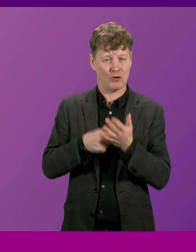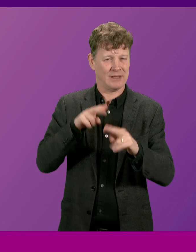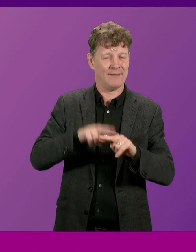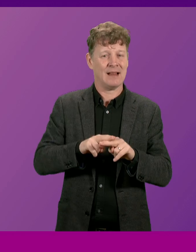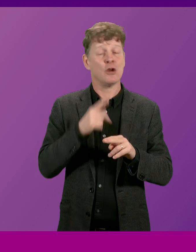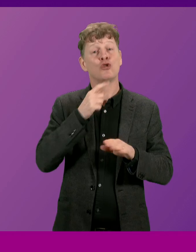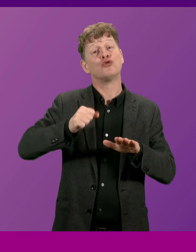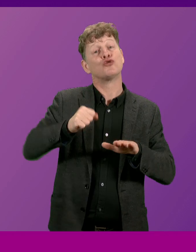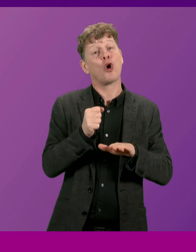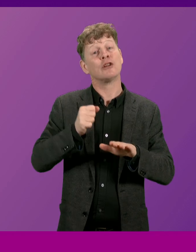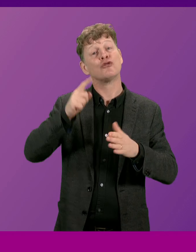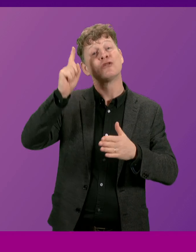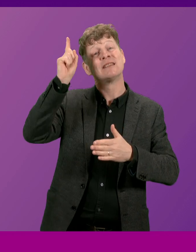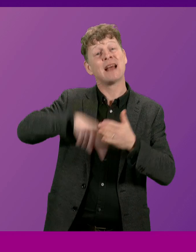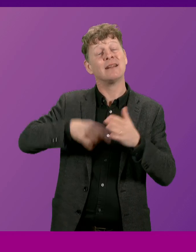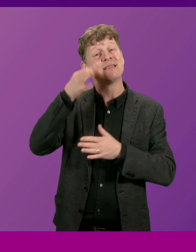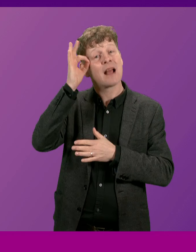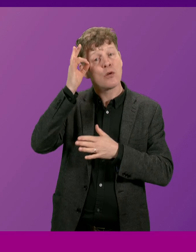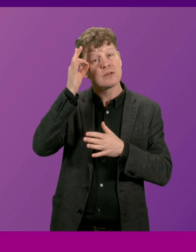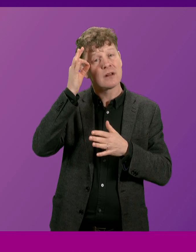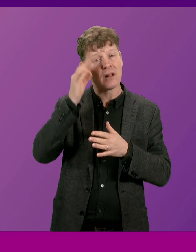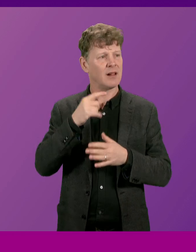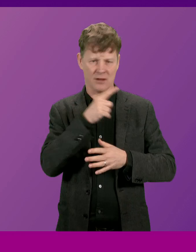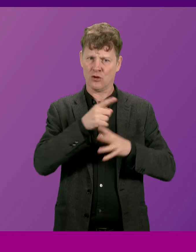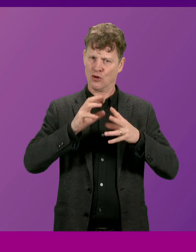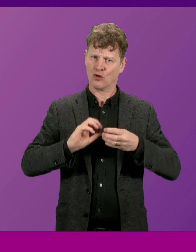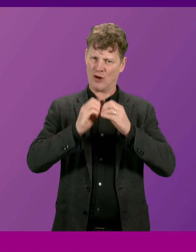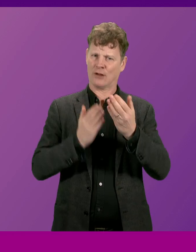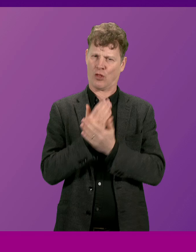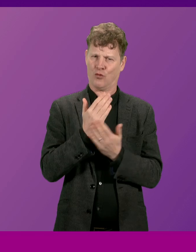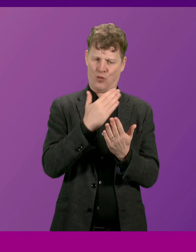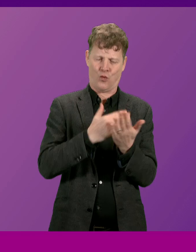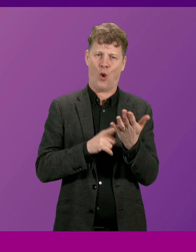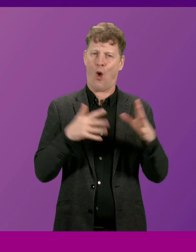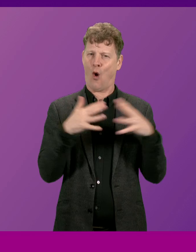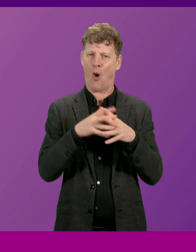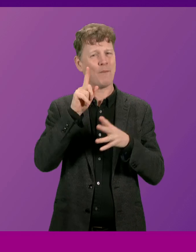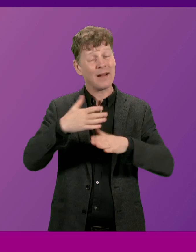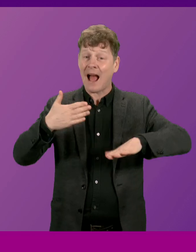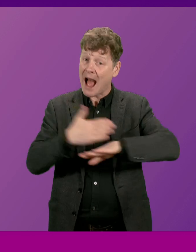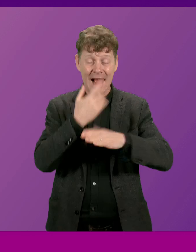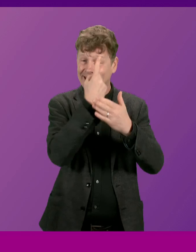Sentencing Council is a creation of statute, it acts independently of the Government.